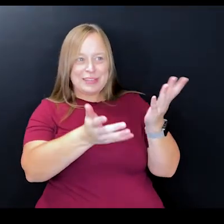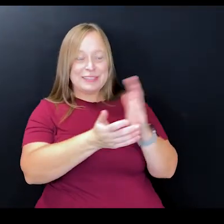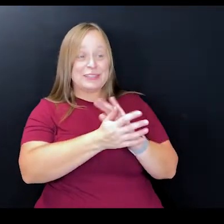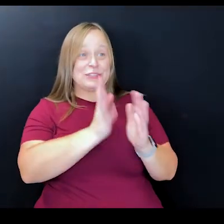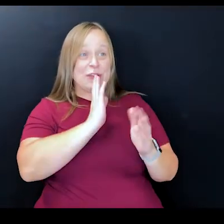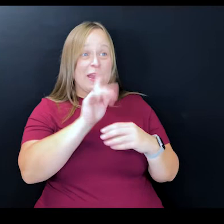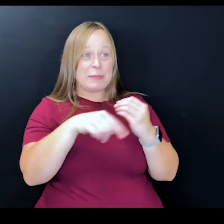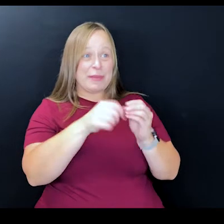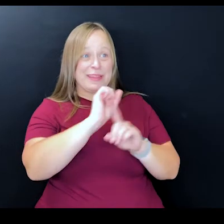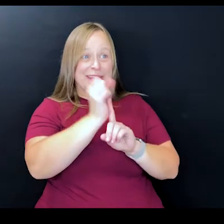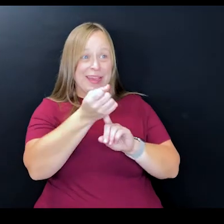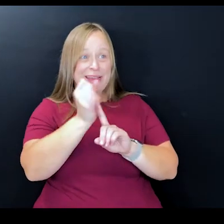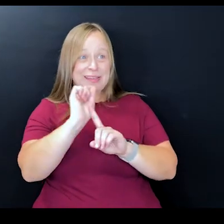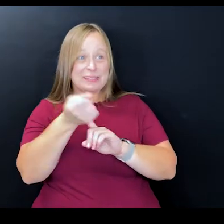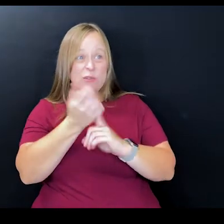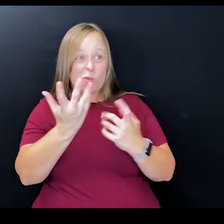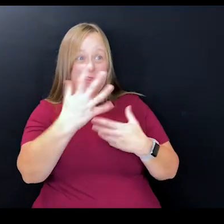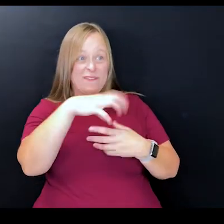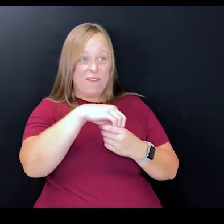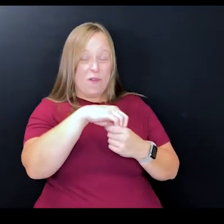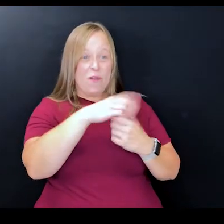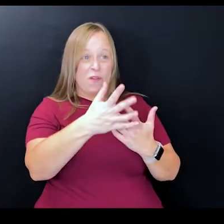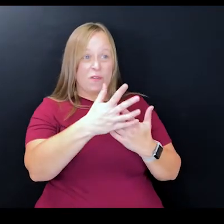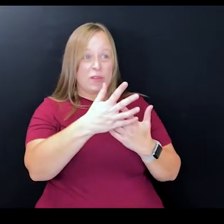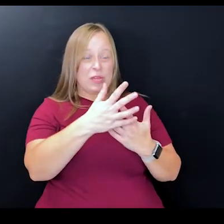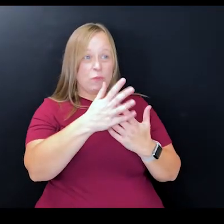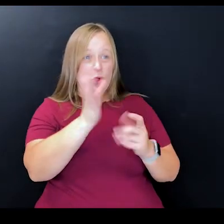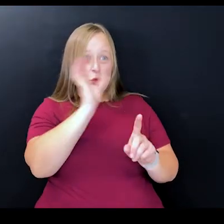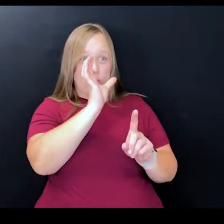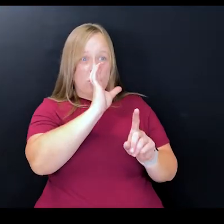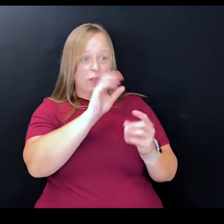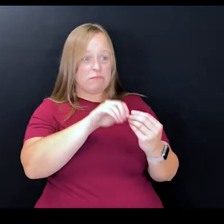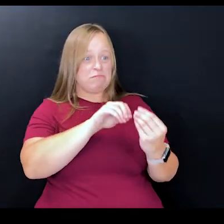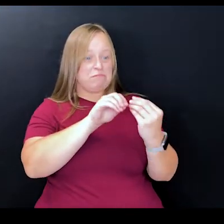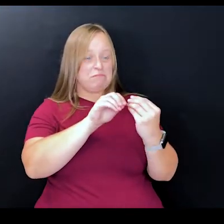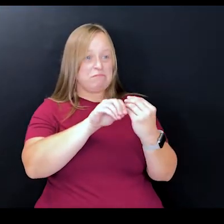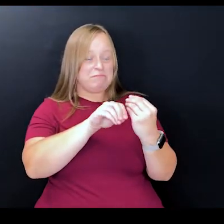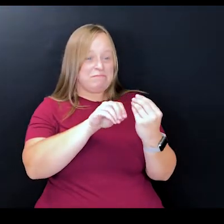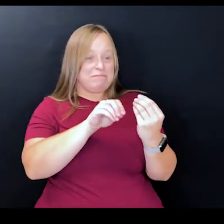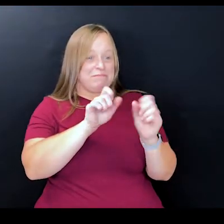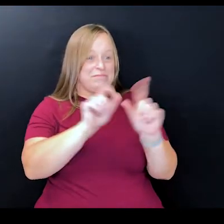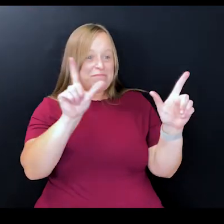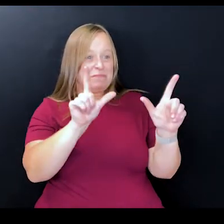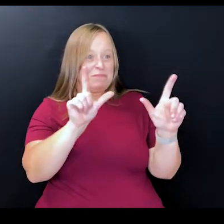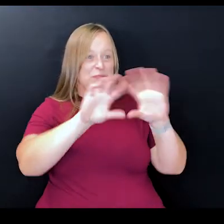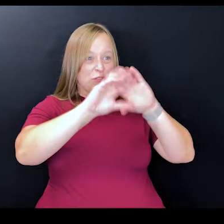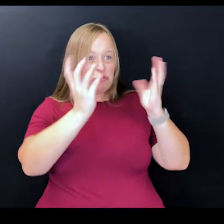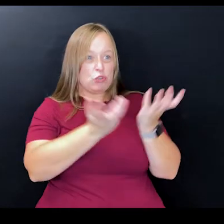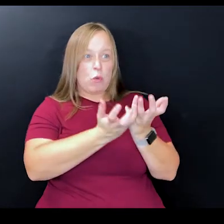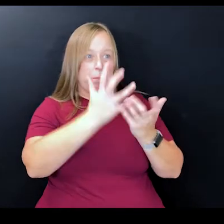As we talk about the cases and what's involved, what you were looking at, talk to us about the scope of the digest,